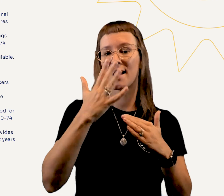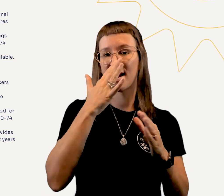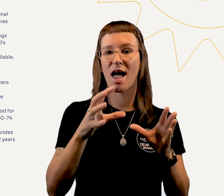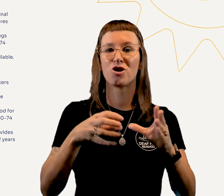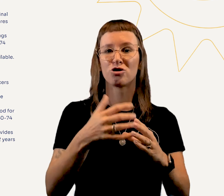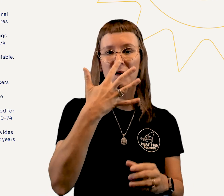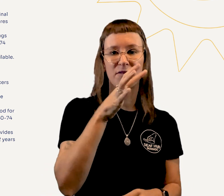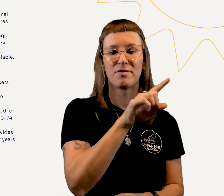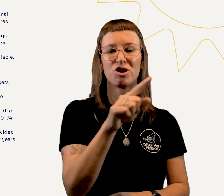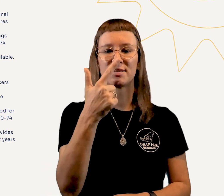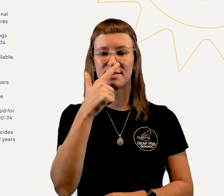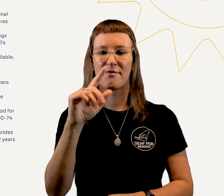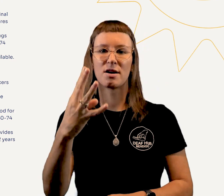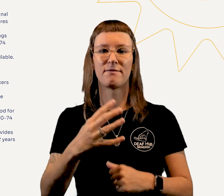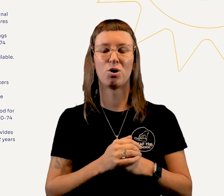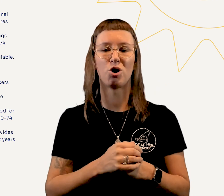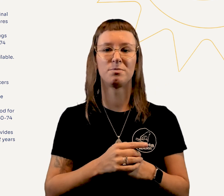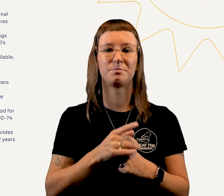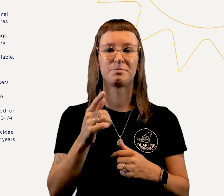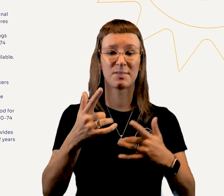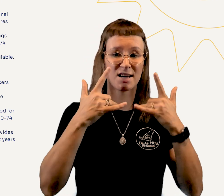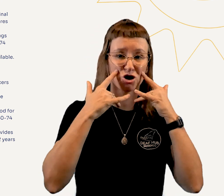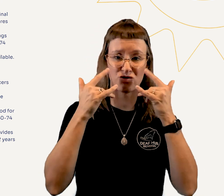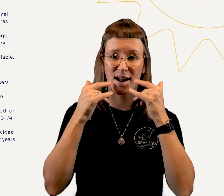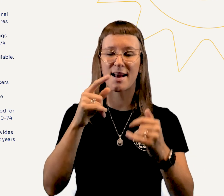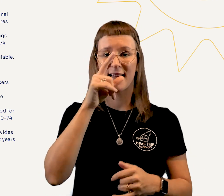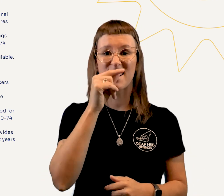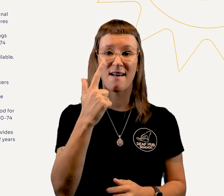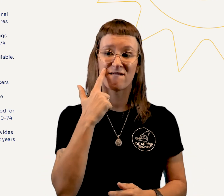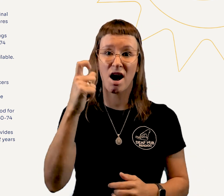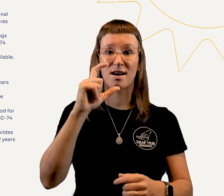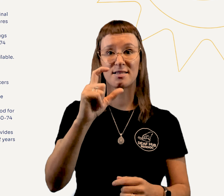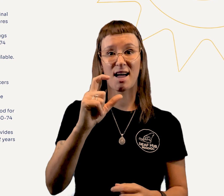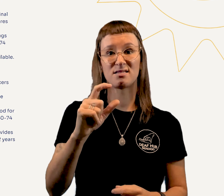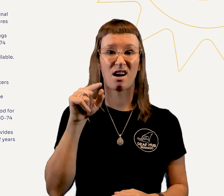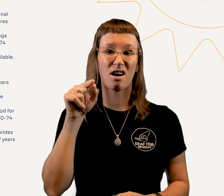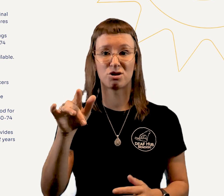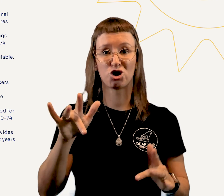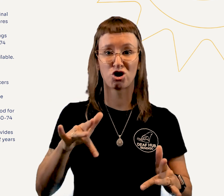to 74 year age group. It can detect changes that are not yet visible to the human eye.